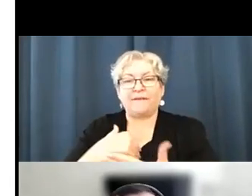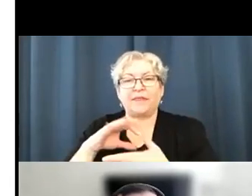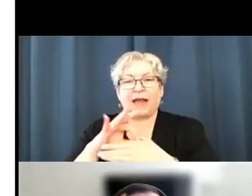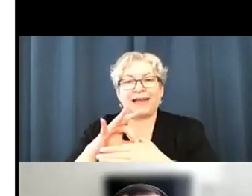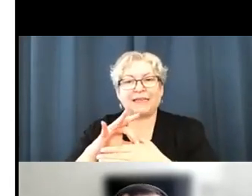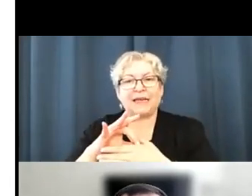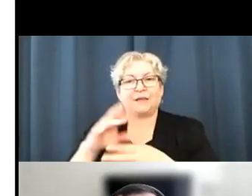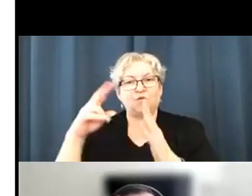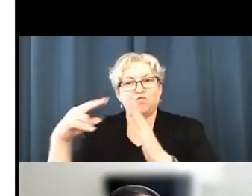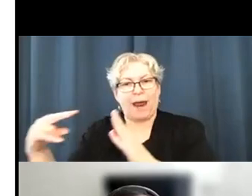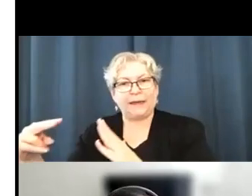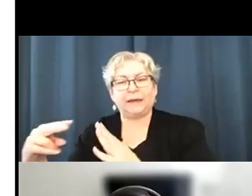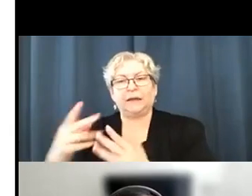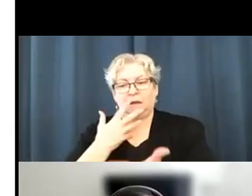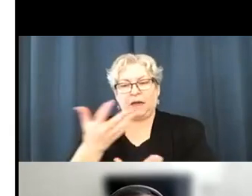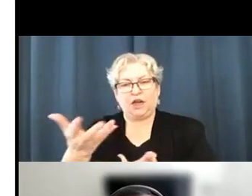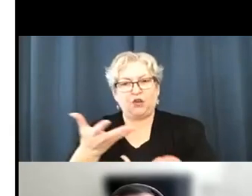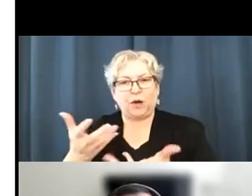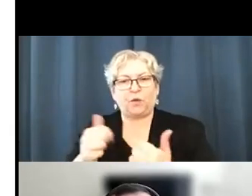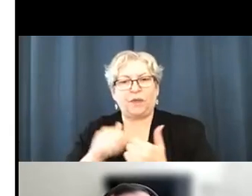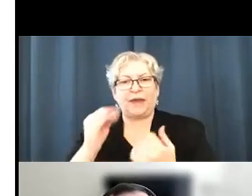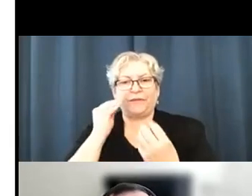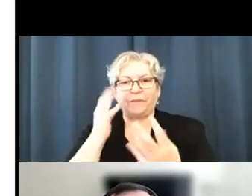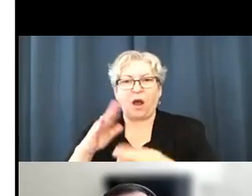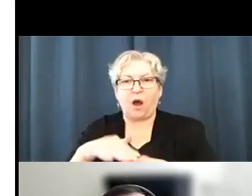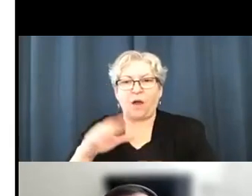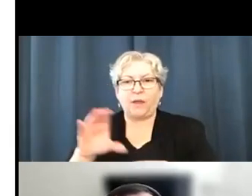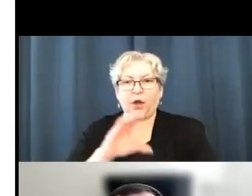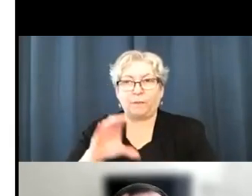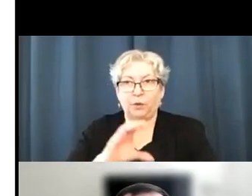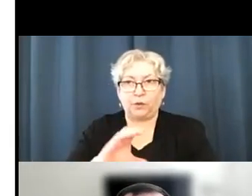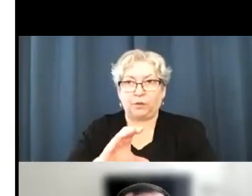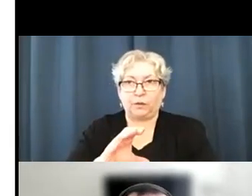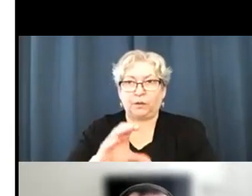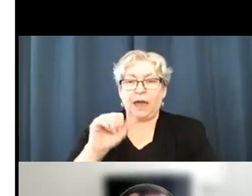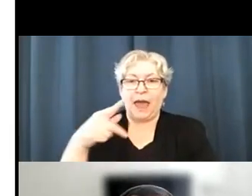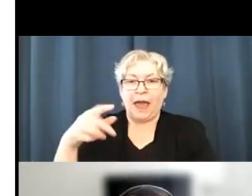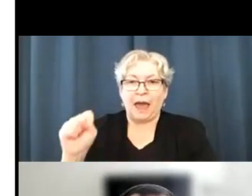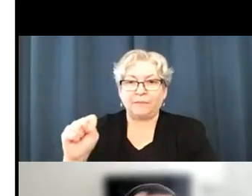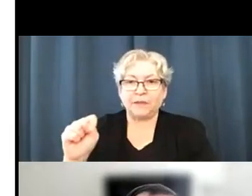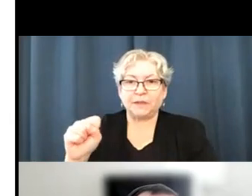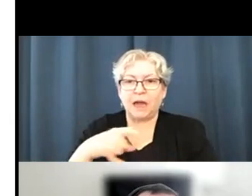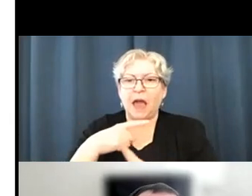and also interact with content on a computer apps and input.